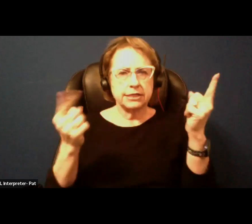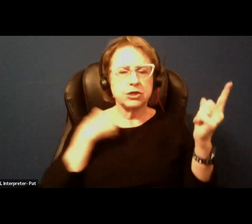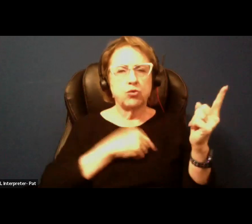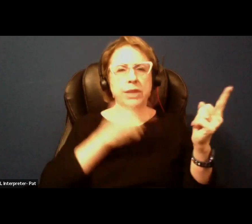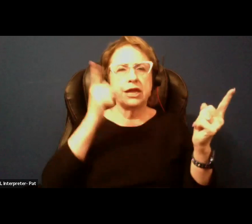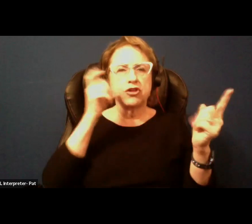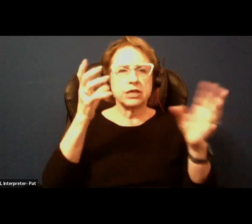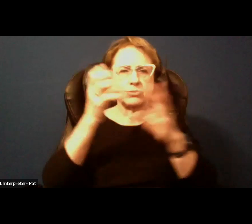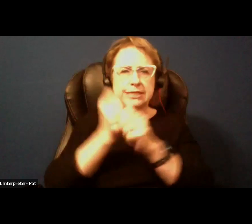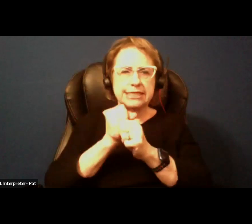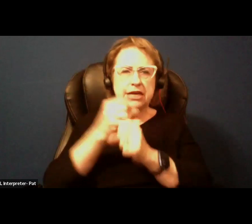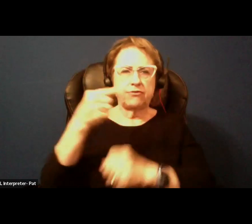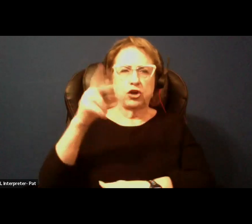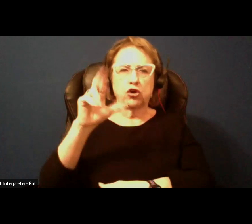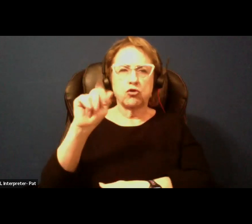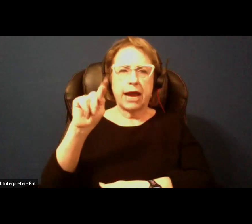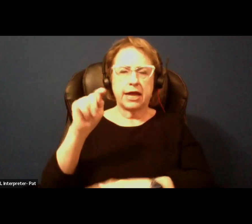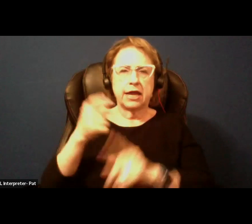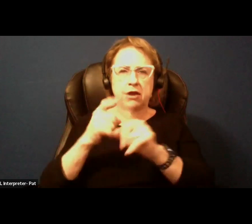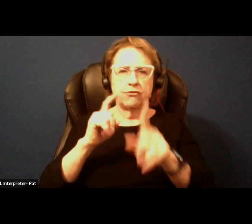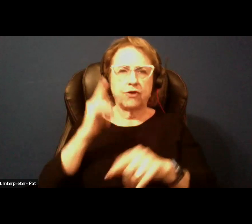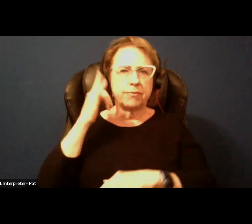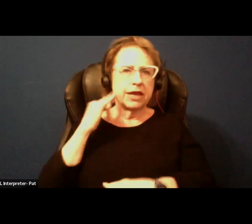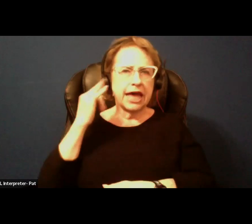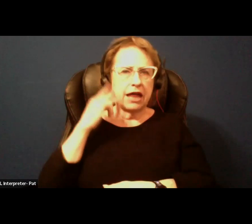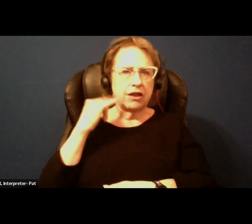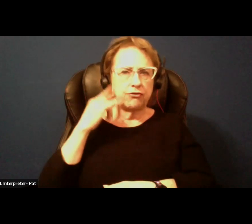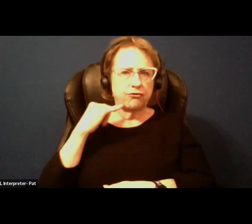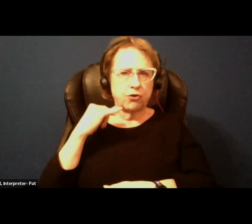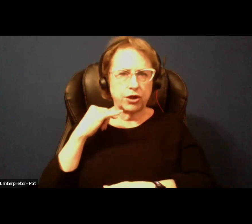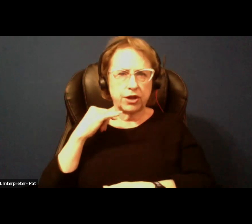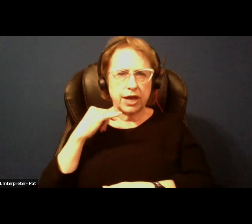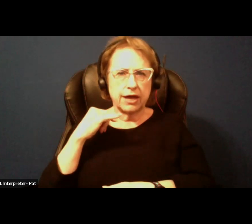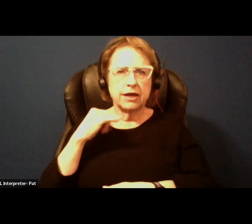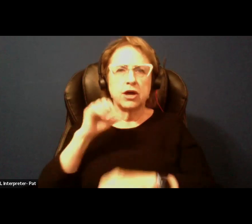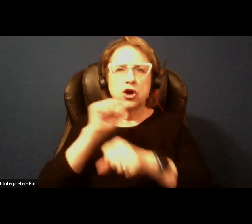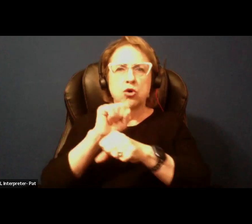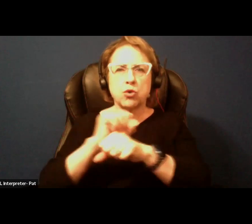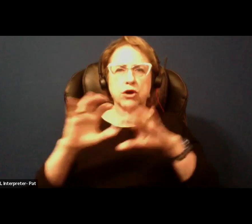a grant from the California Workforce Development Board HRTP Program for 4.6 million dollars. That's